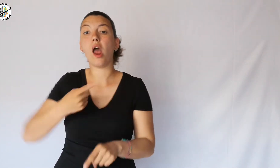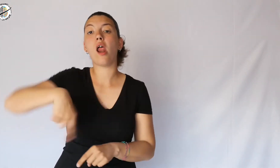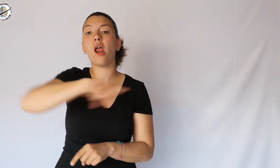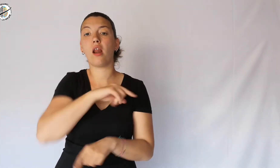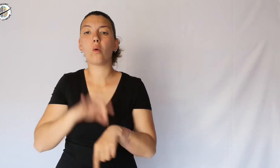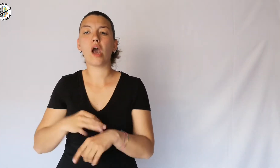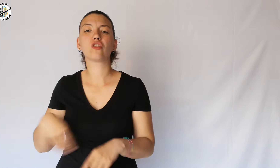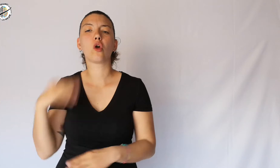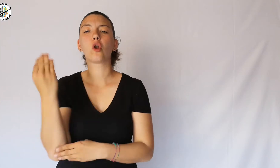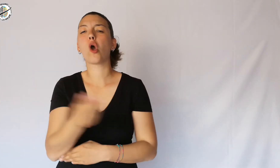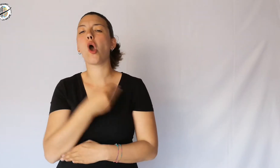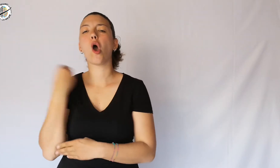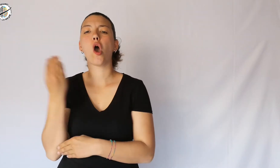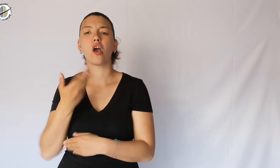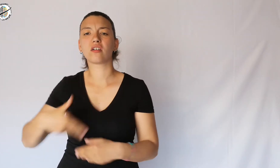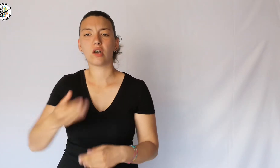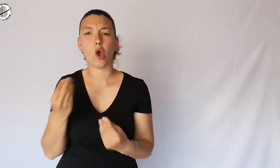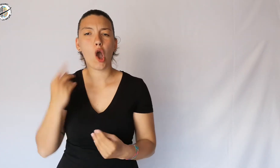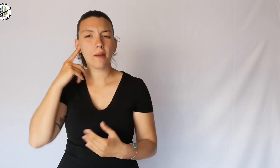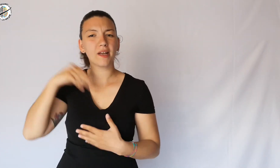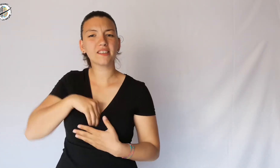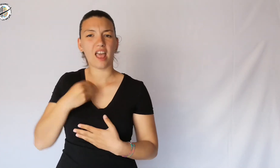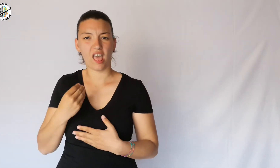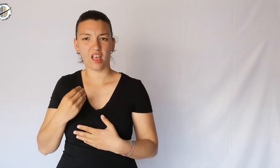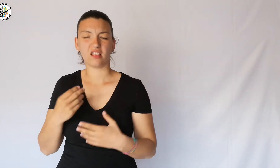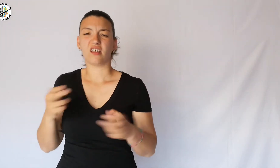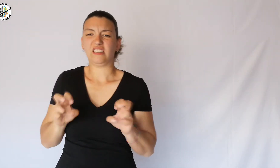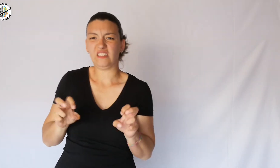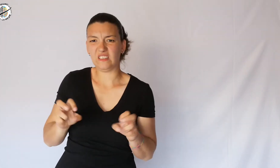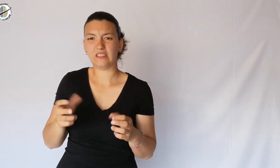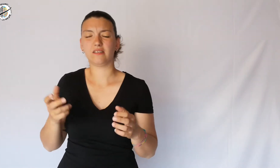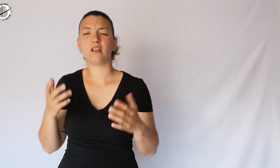Just as it happens to us when we are bored and we feel stressed,